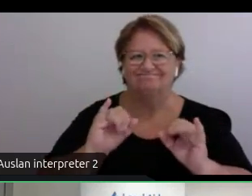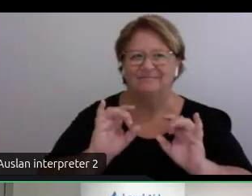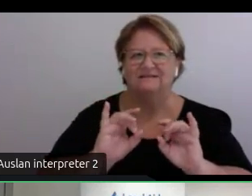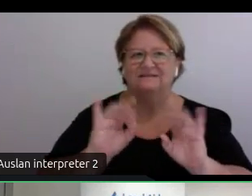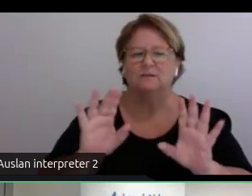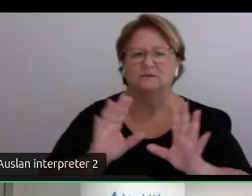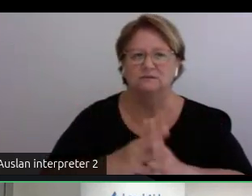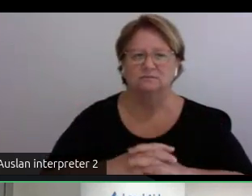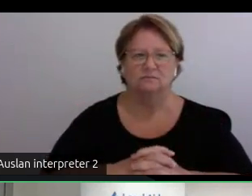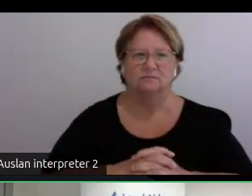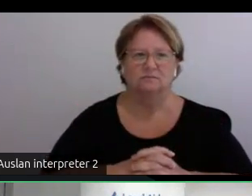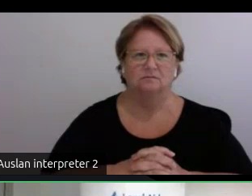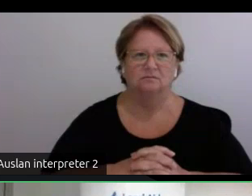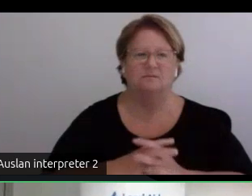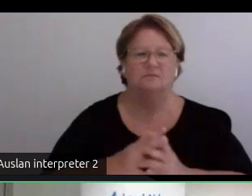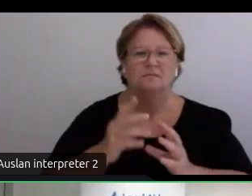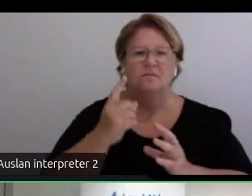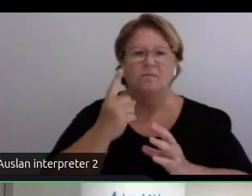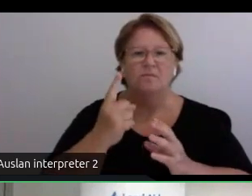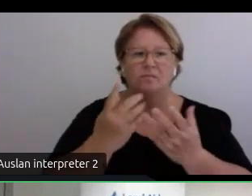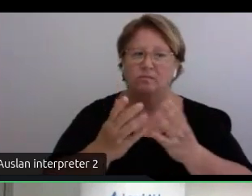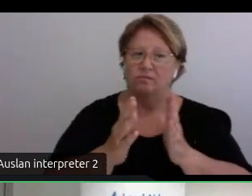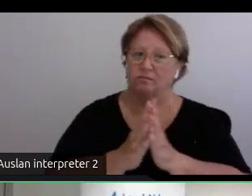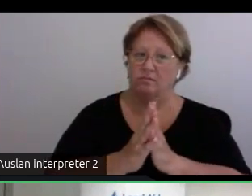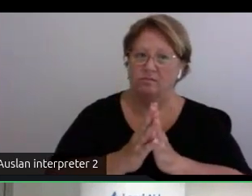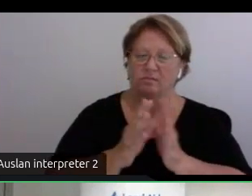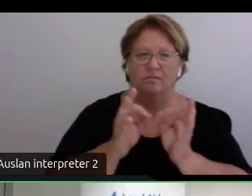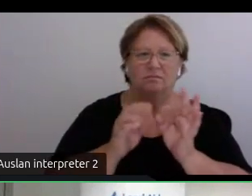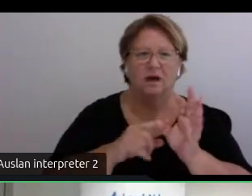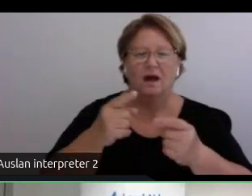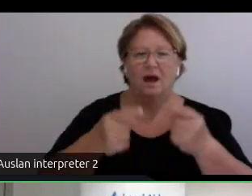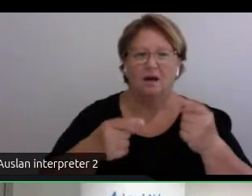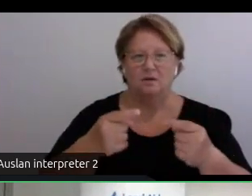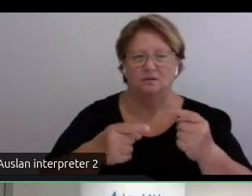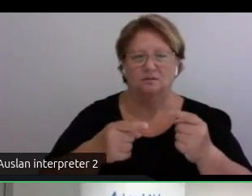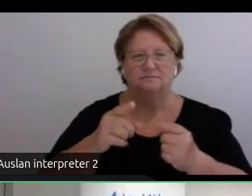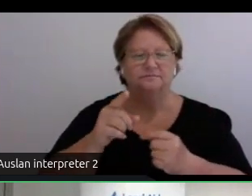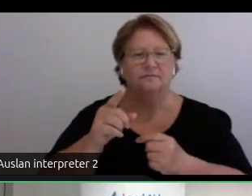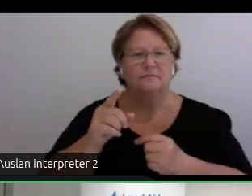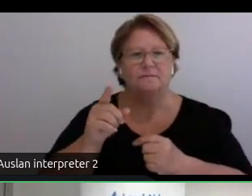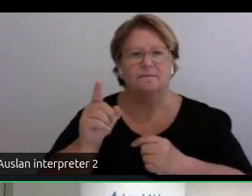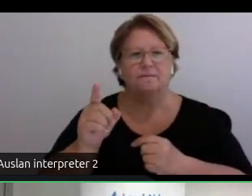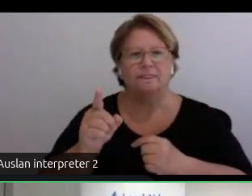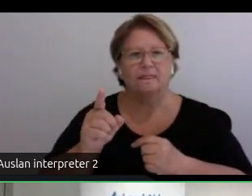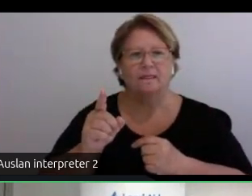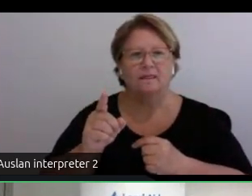damaged under their care. Um and one of the ways that was approached was by arguing that they have